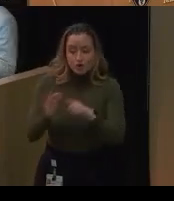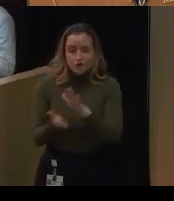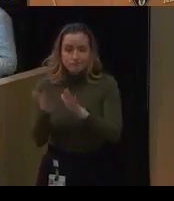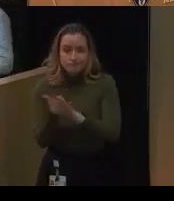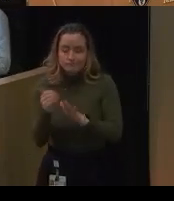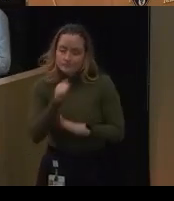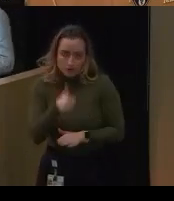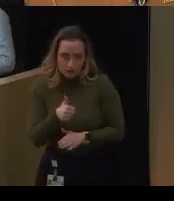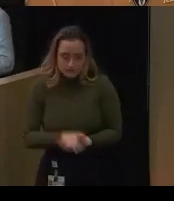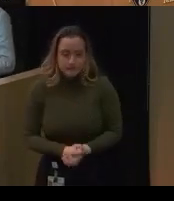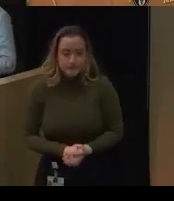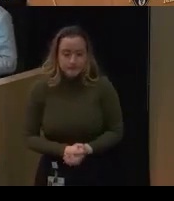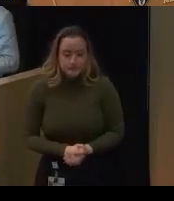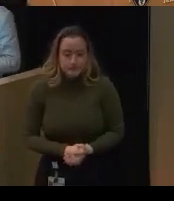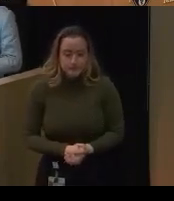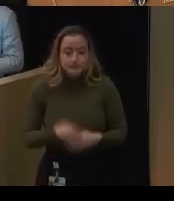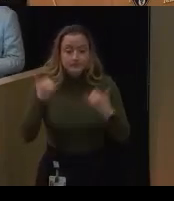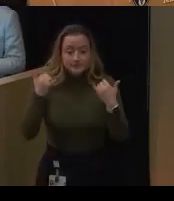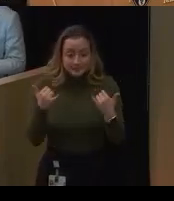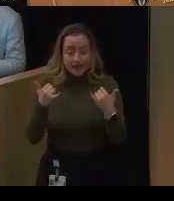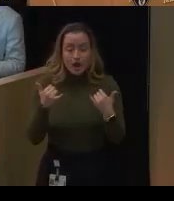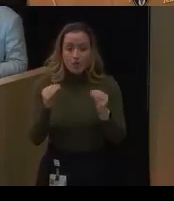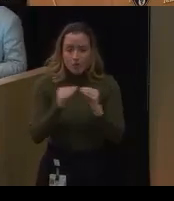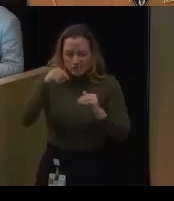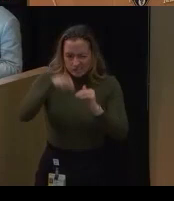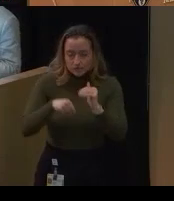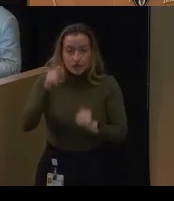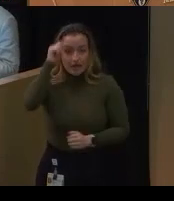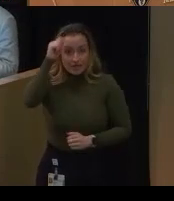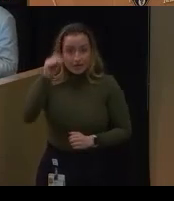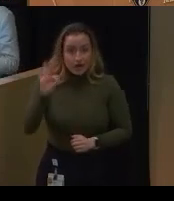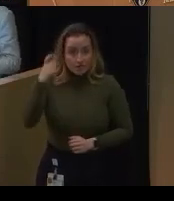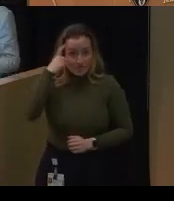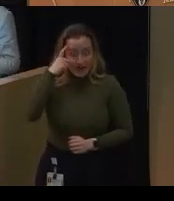even further speaking to the importance of theory of mind theory of Mind impairment explains more